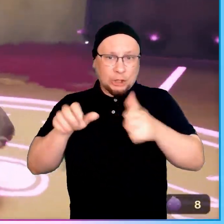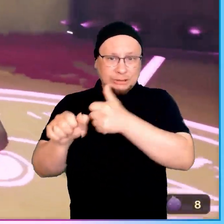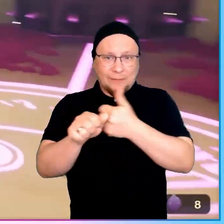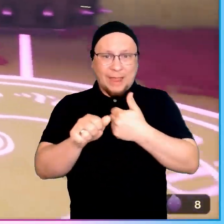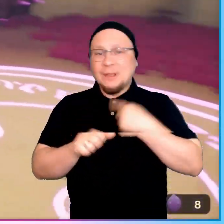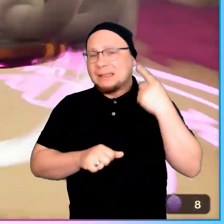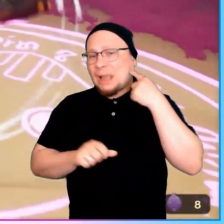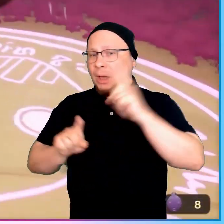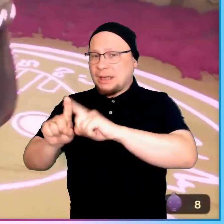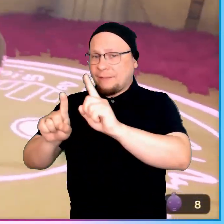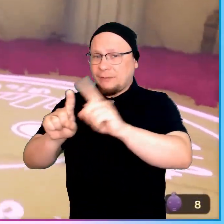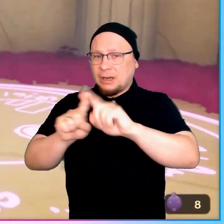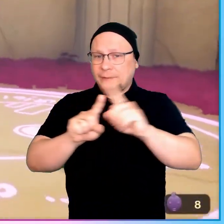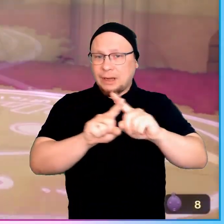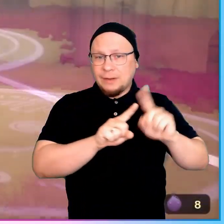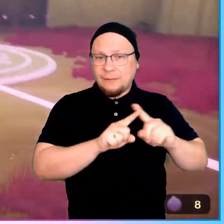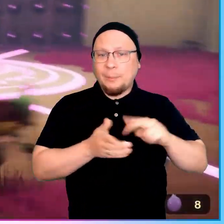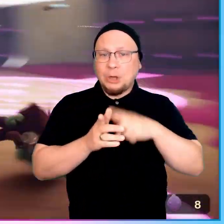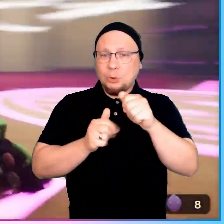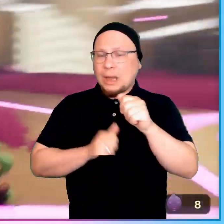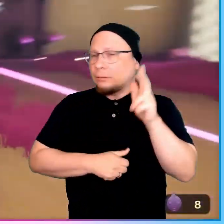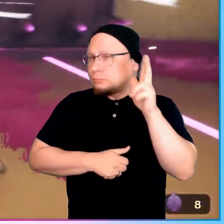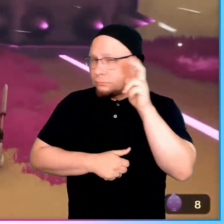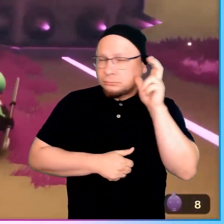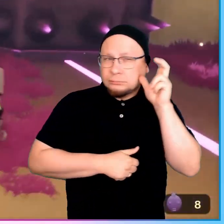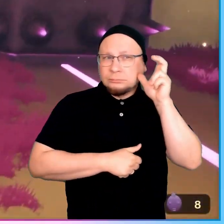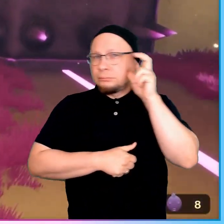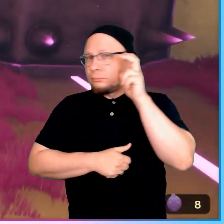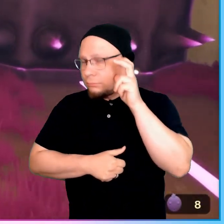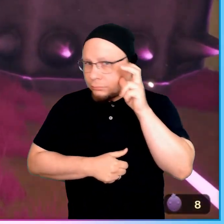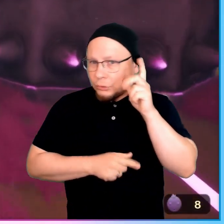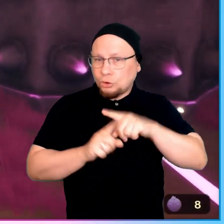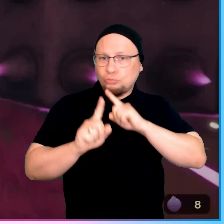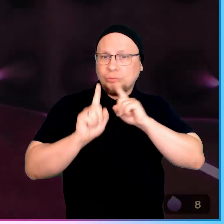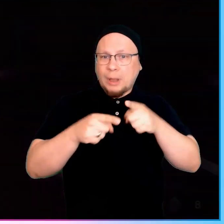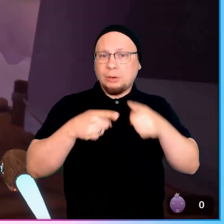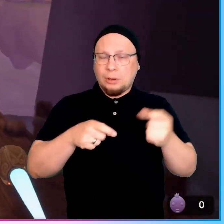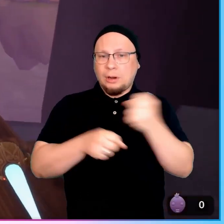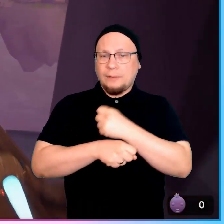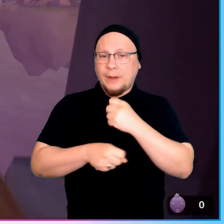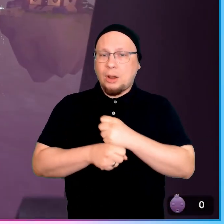on auditory cues to anticipate and react to threats, making the game accessible to all.